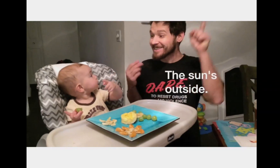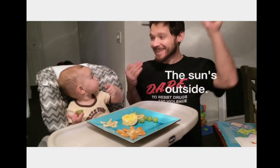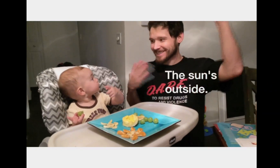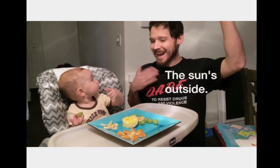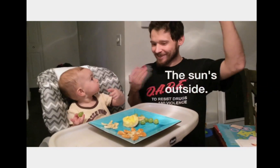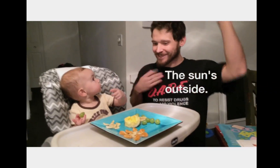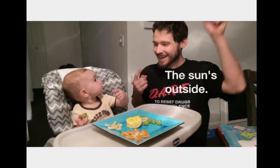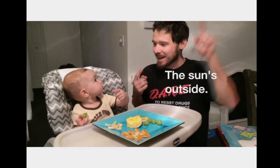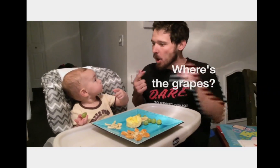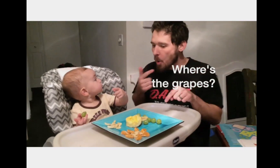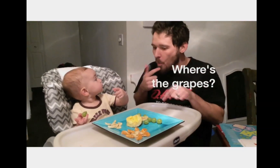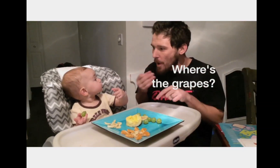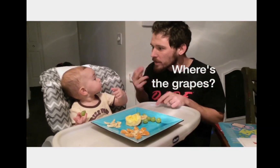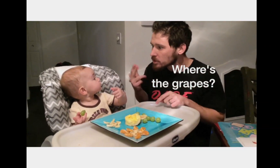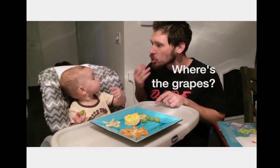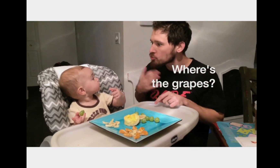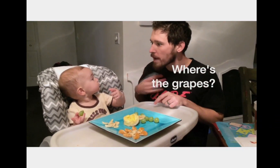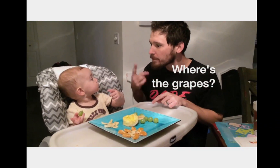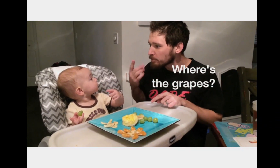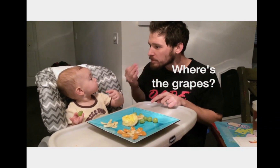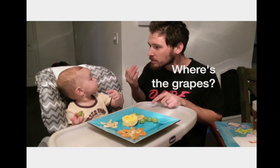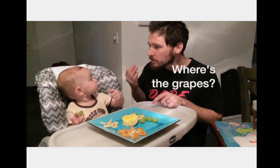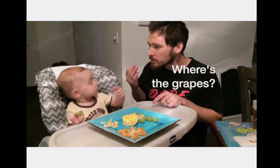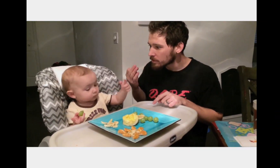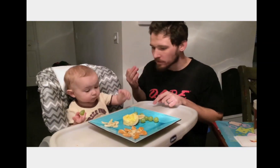[The sun's outside.] [Where's the grapes?]